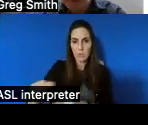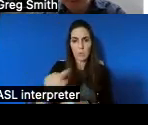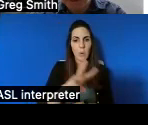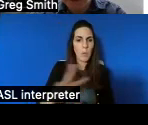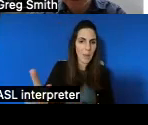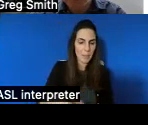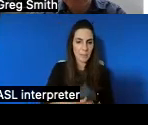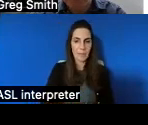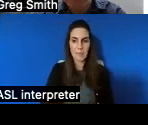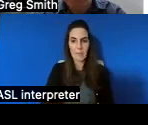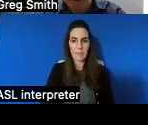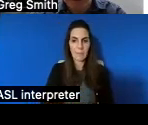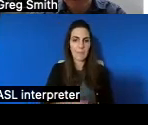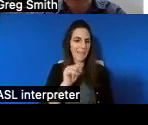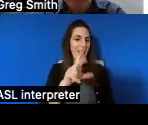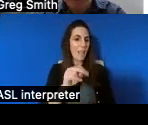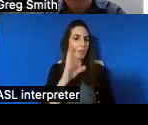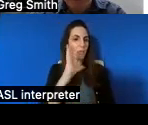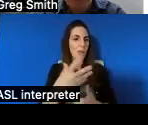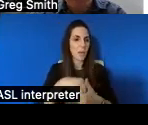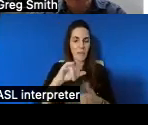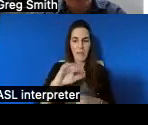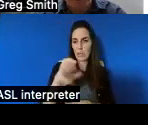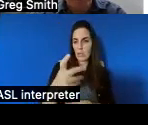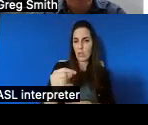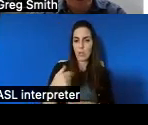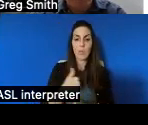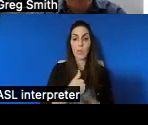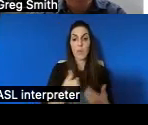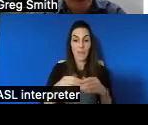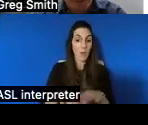and actually Allison will include in the chat we actually have an open Grant opportunity now